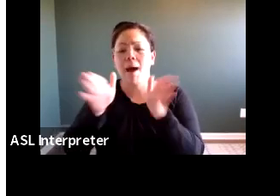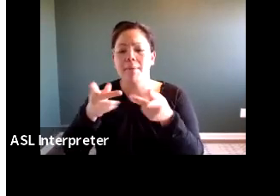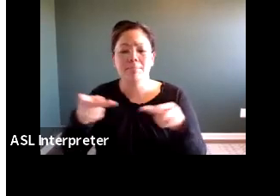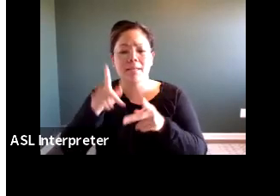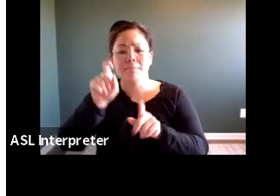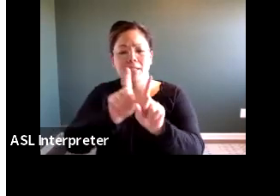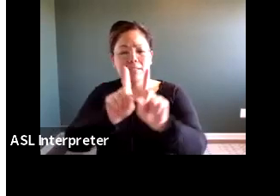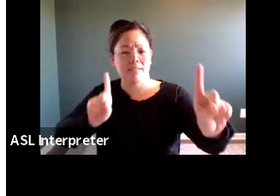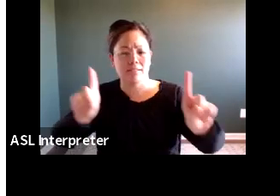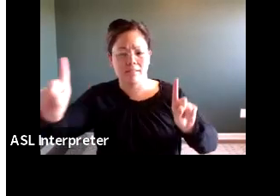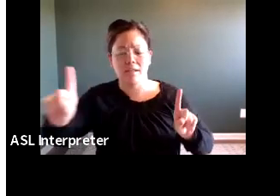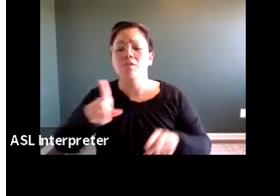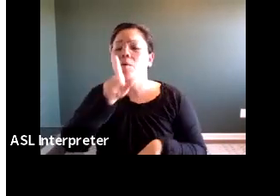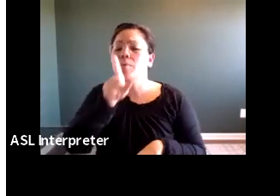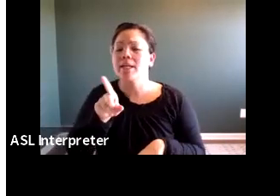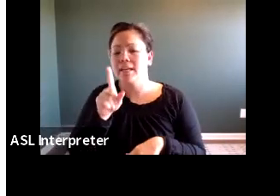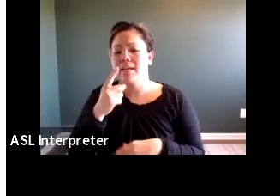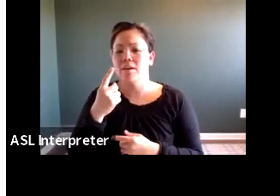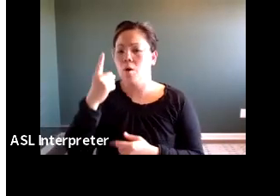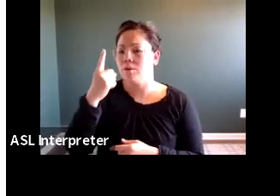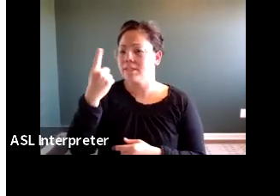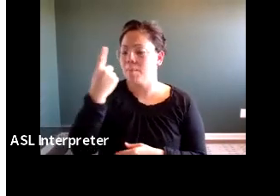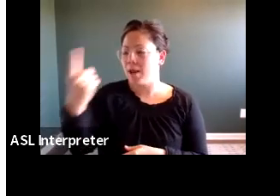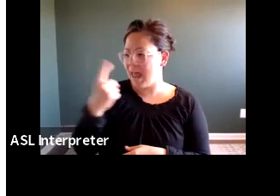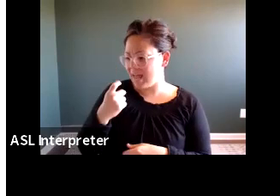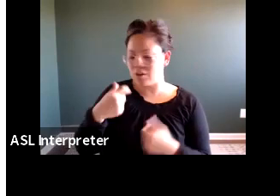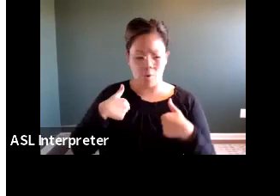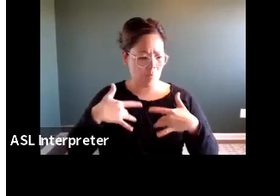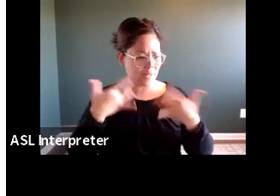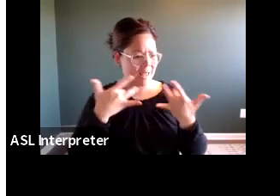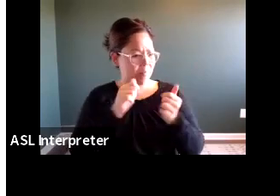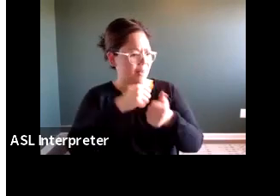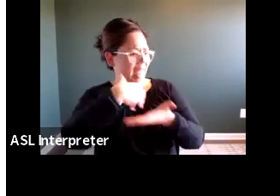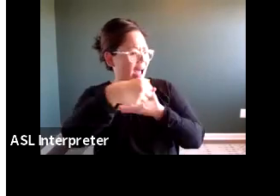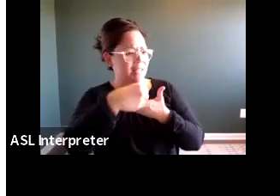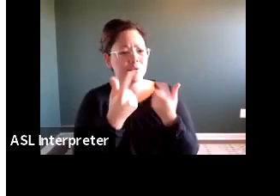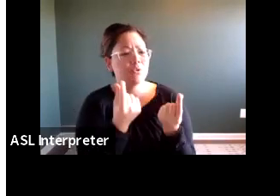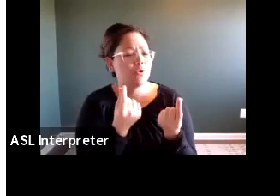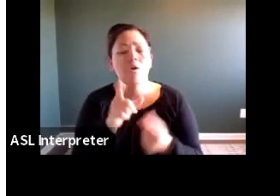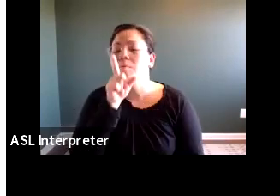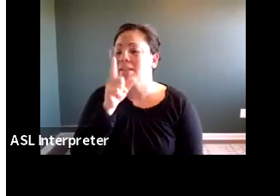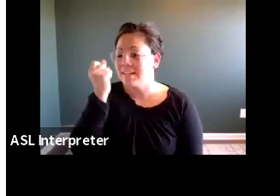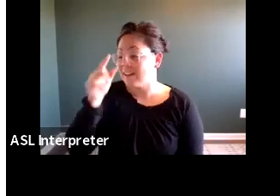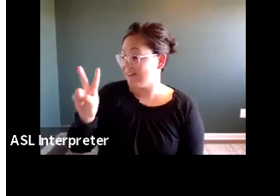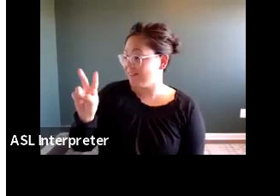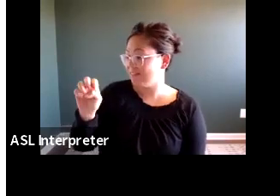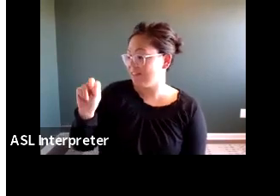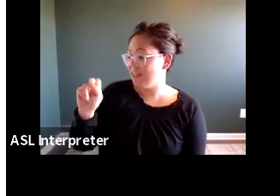So one of the questions was what is going on with outside. So, you know, ventilation means a lot, whether you are inside or outside,